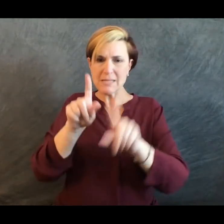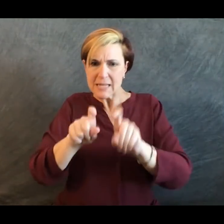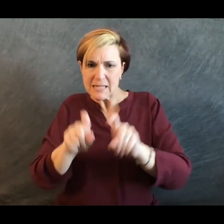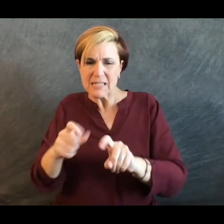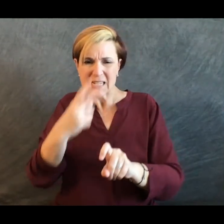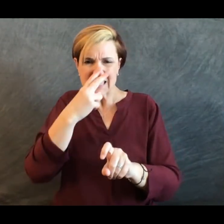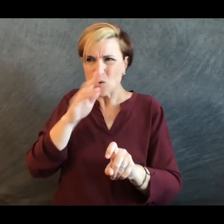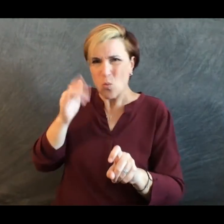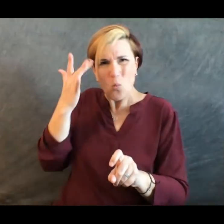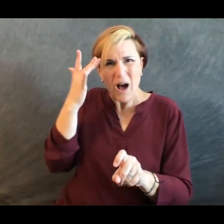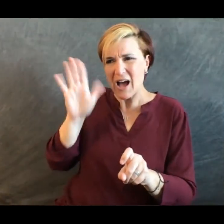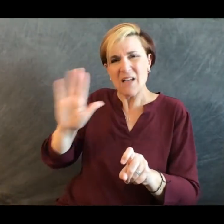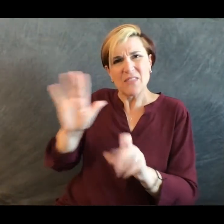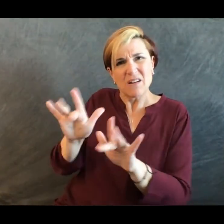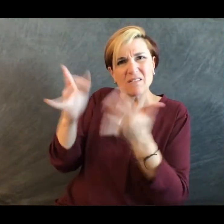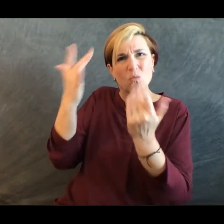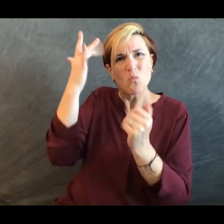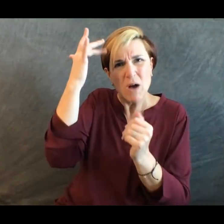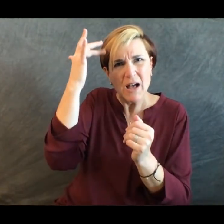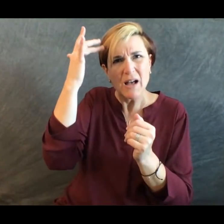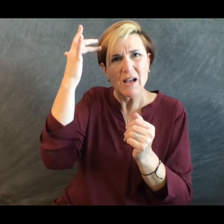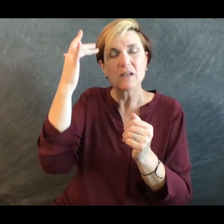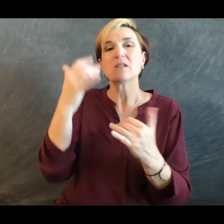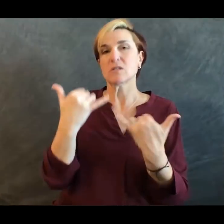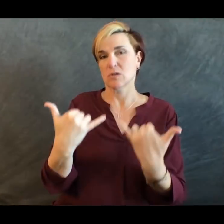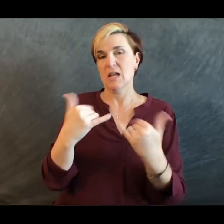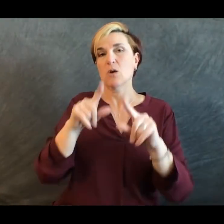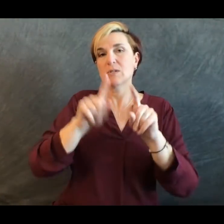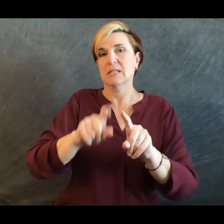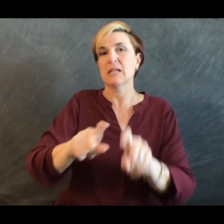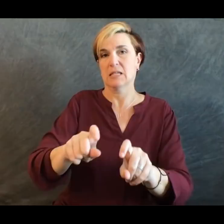speed I think we can say that doctor we're gonna get them approved very